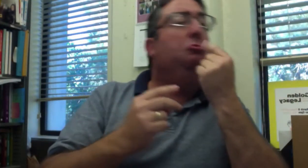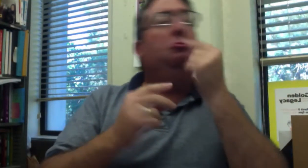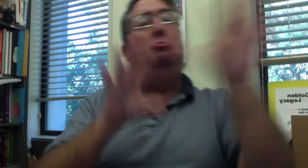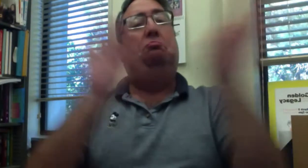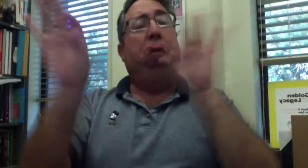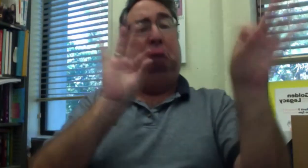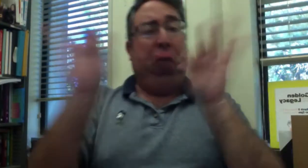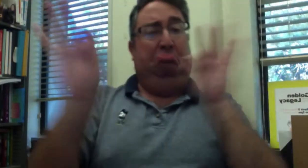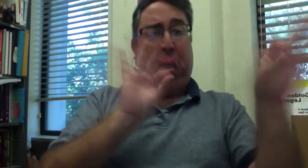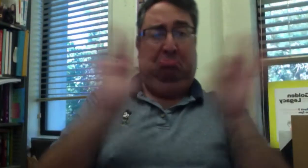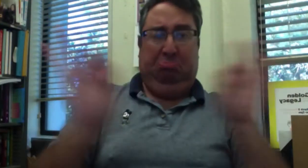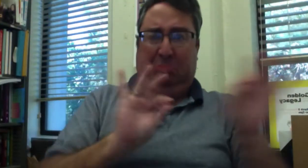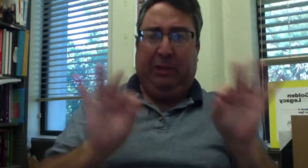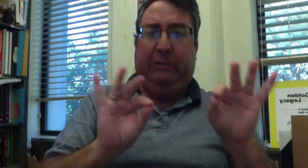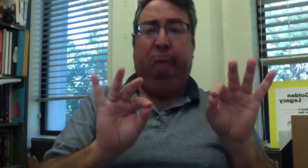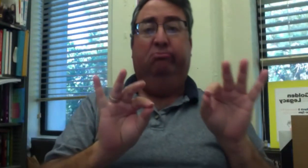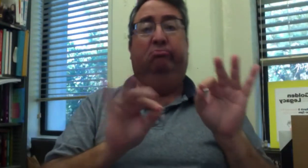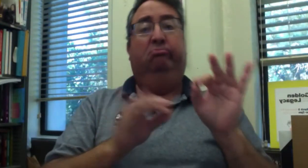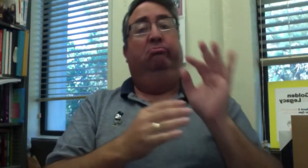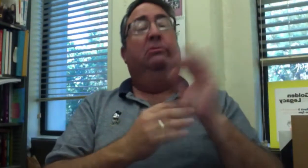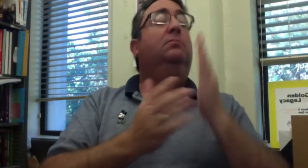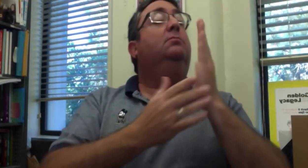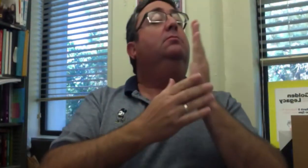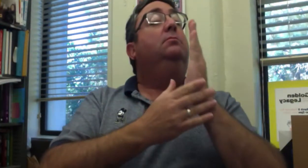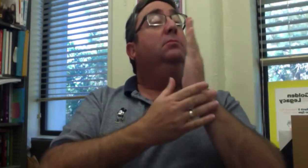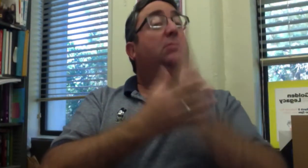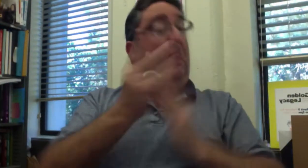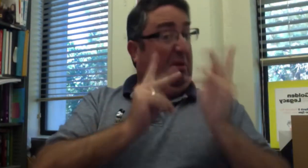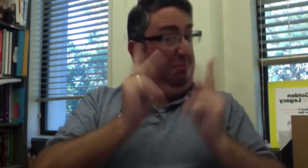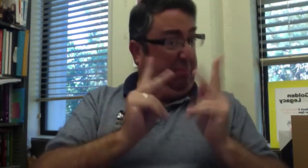to see who to pick.